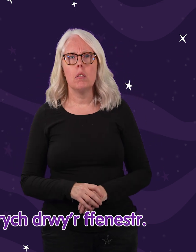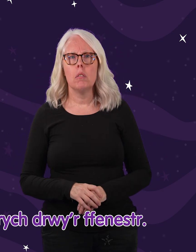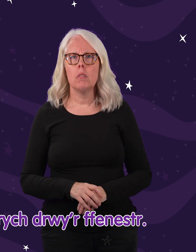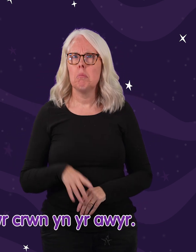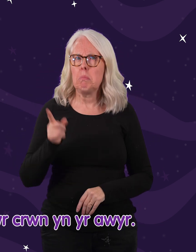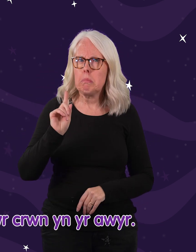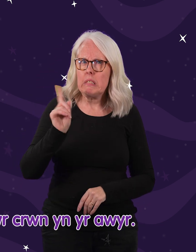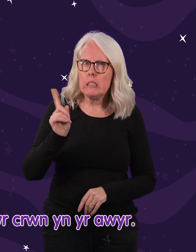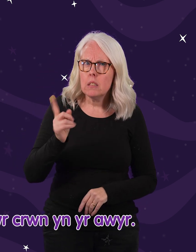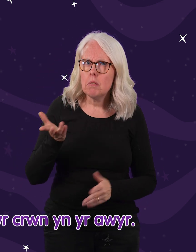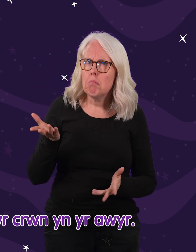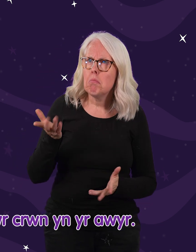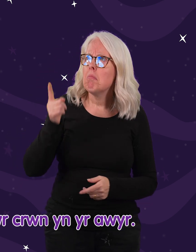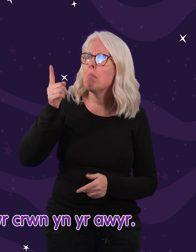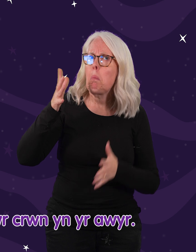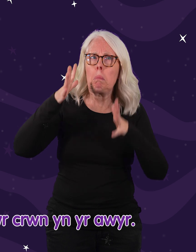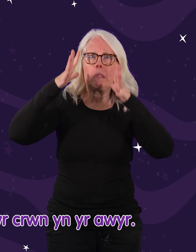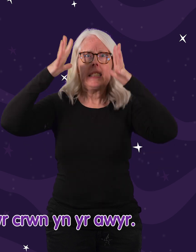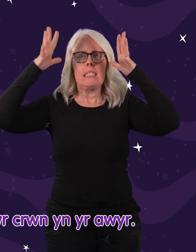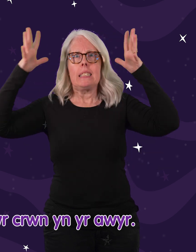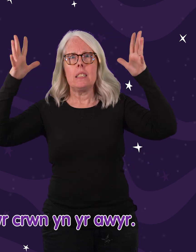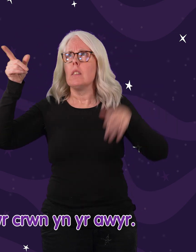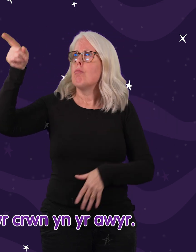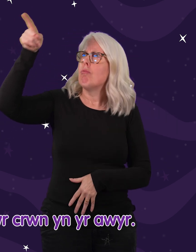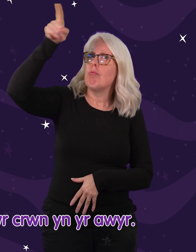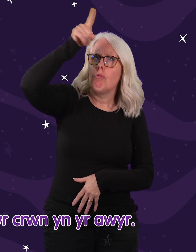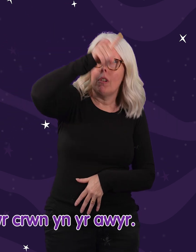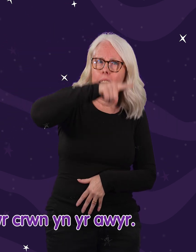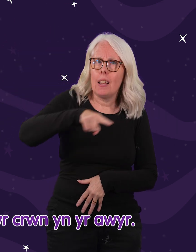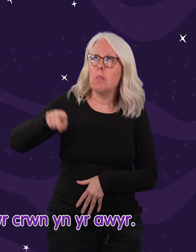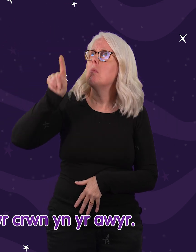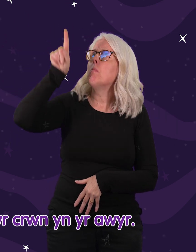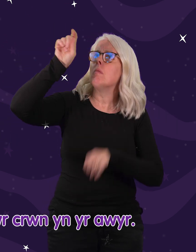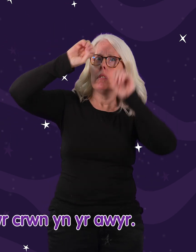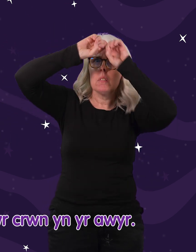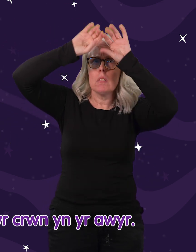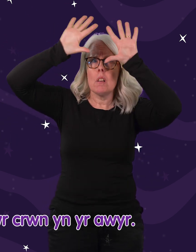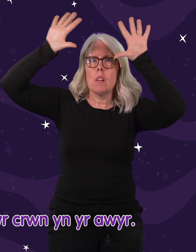There's something large and round in the sky.